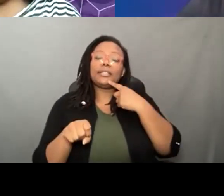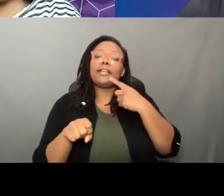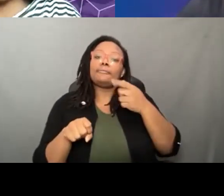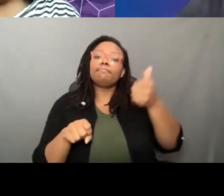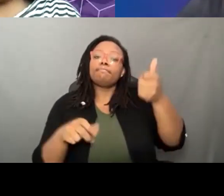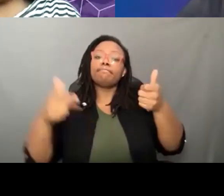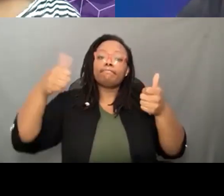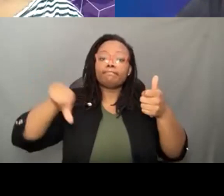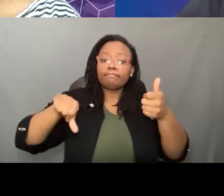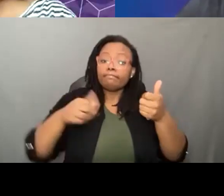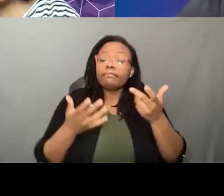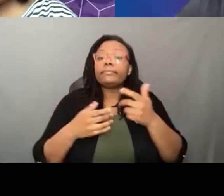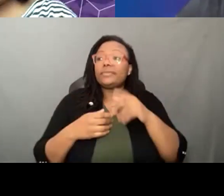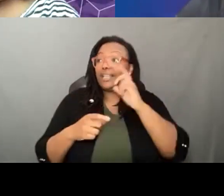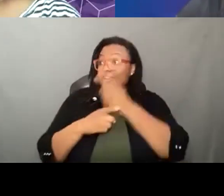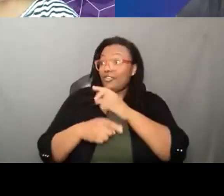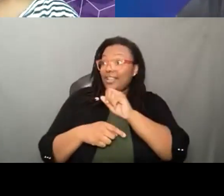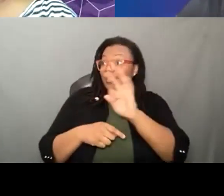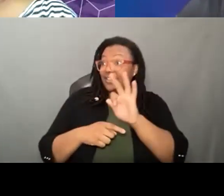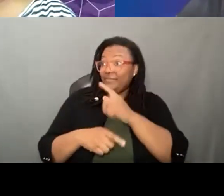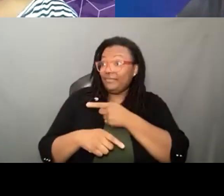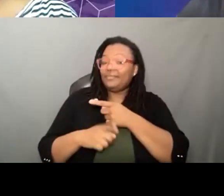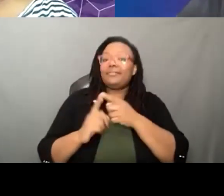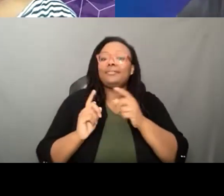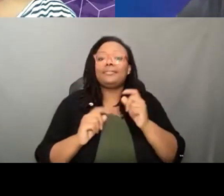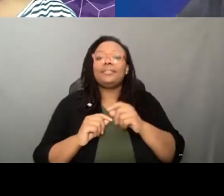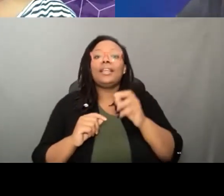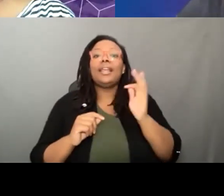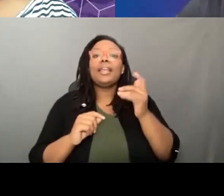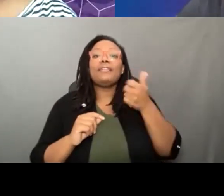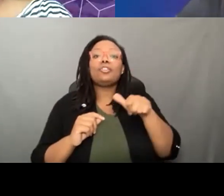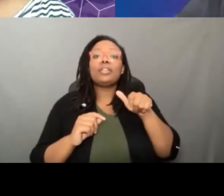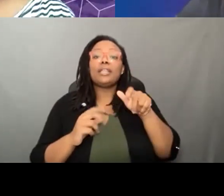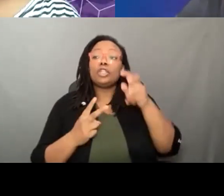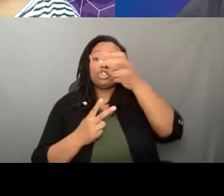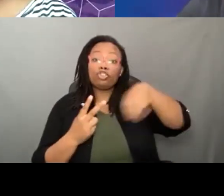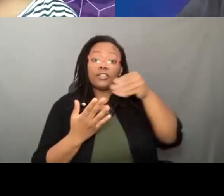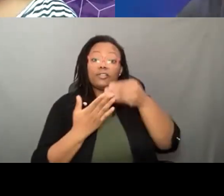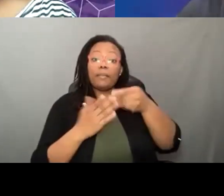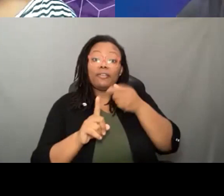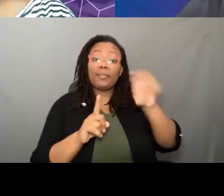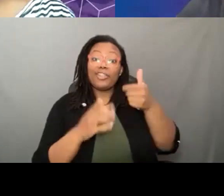Is that correct, Jeff? Okay. So also, if you need to move funding from one of the other categories,